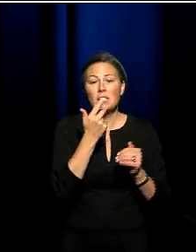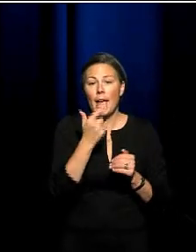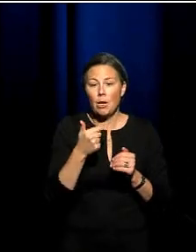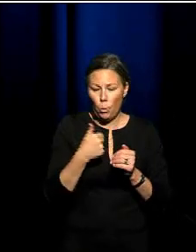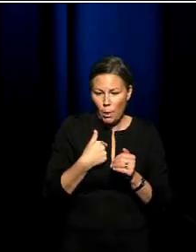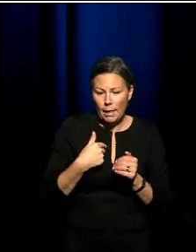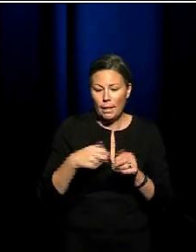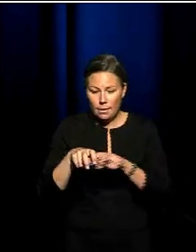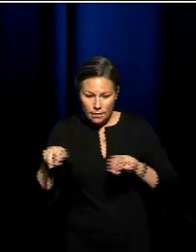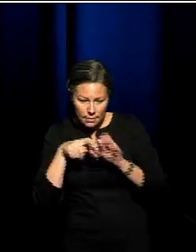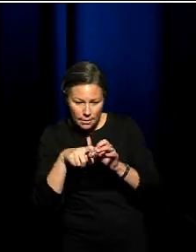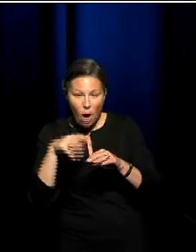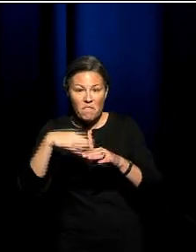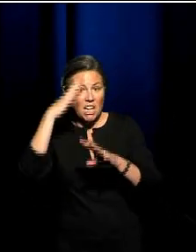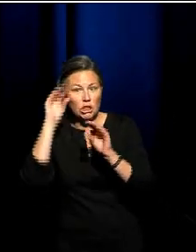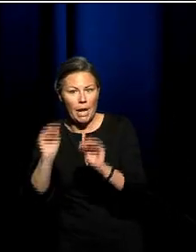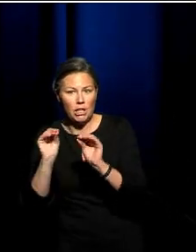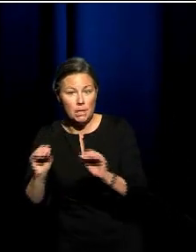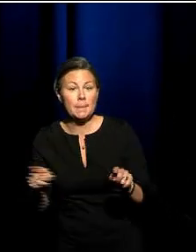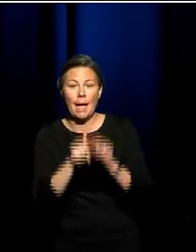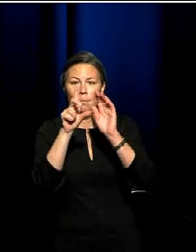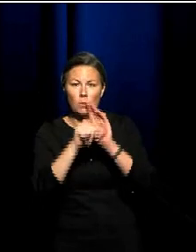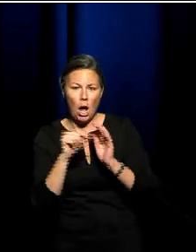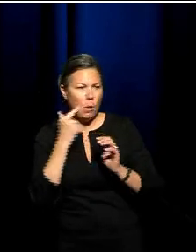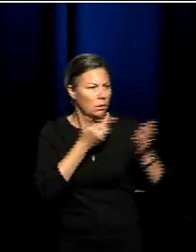workshops the Commission will prepare detailed discussion papers setting out